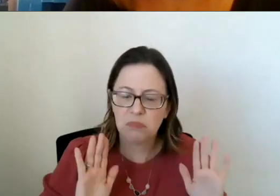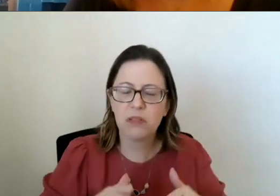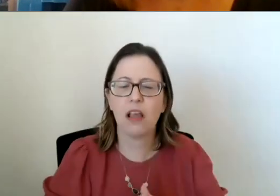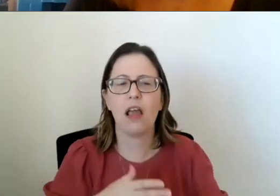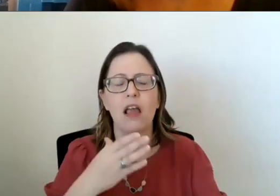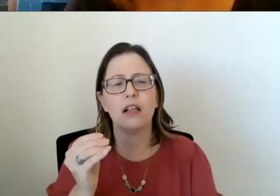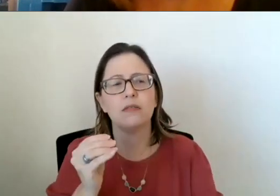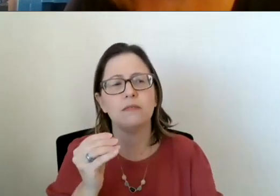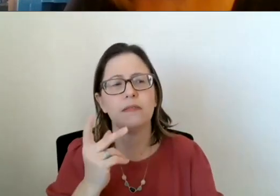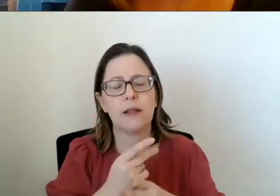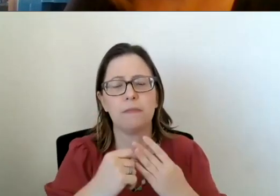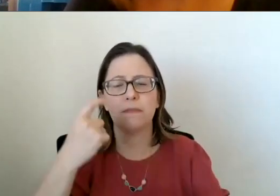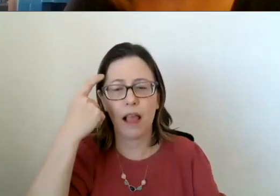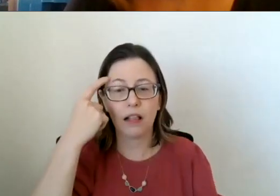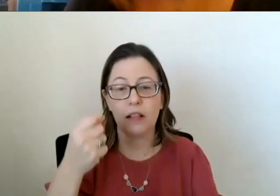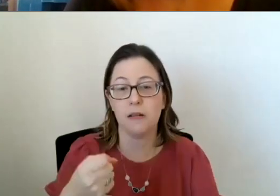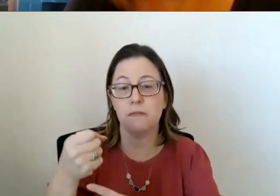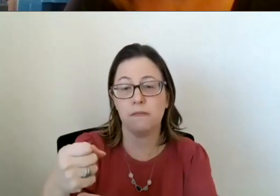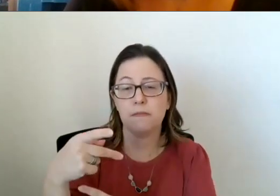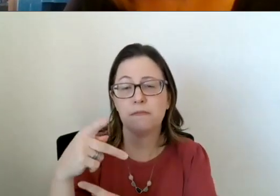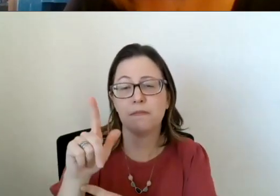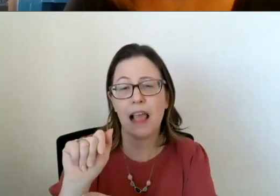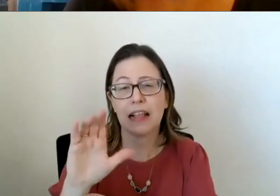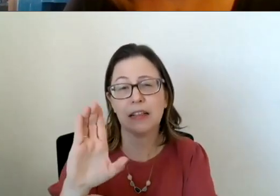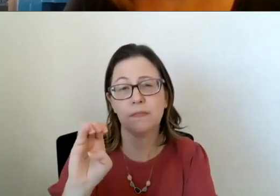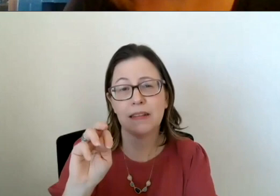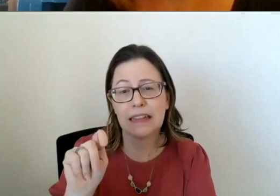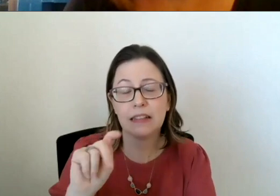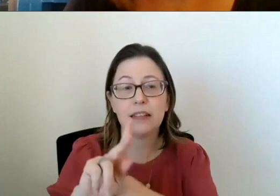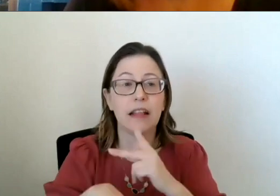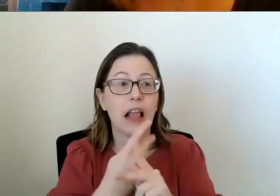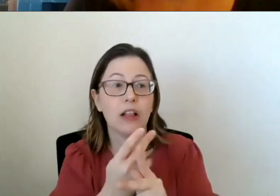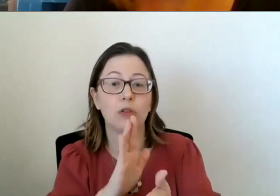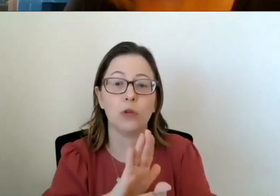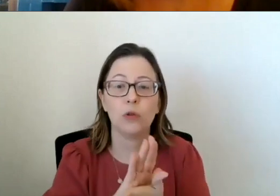don't think that means... don't think that means it's finalized. Also, keep in mind with placement